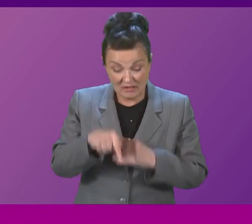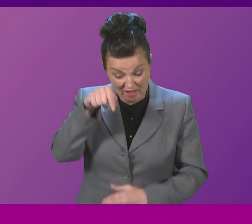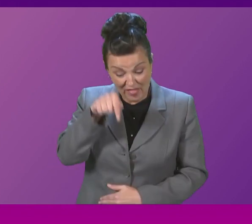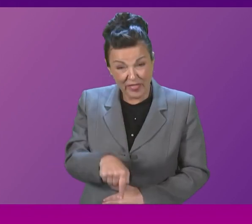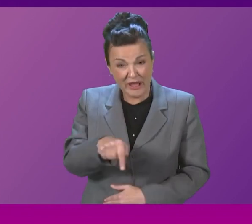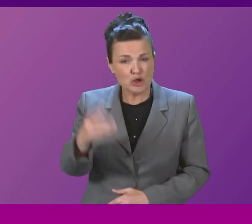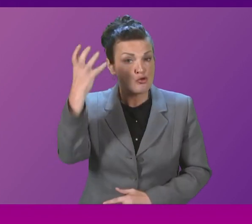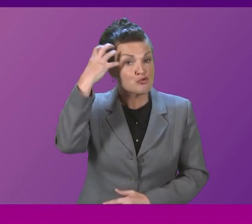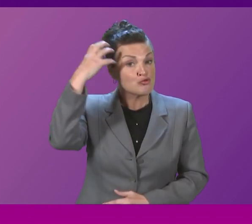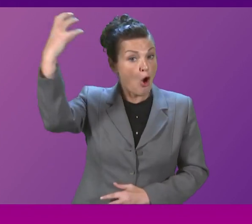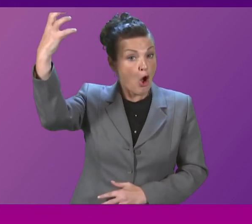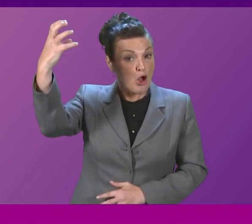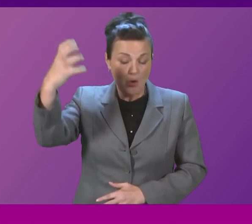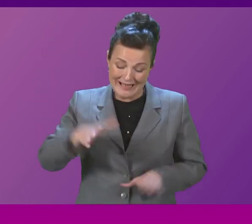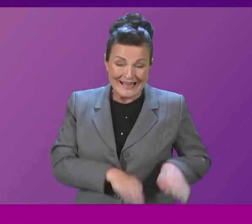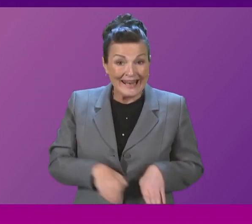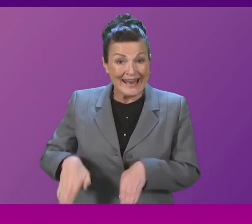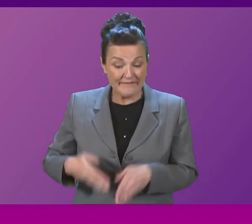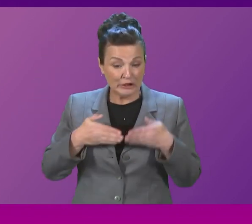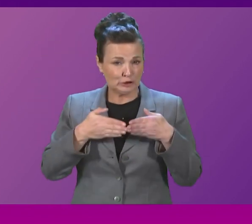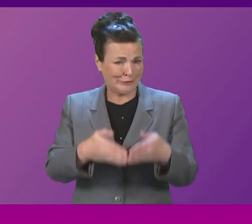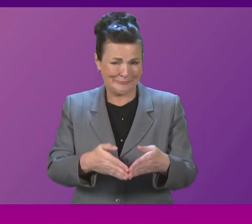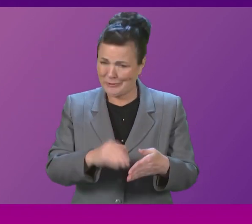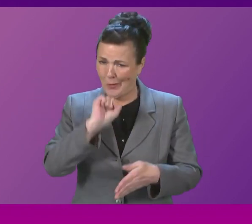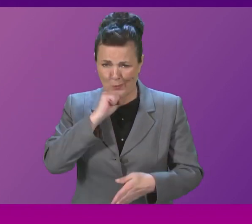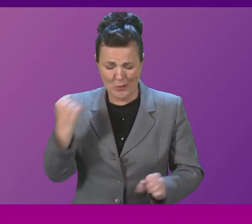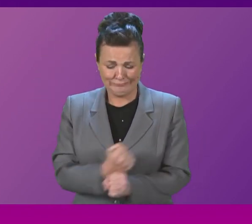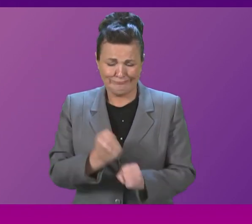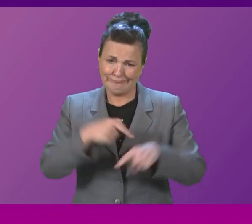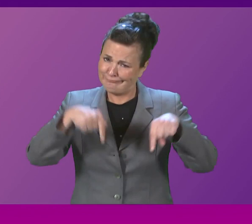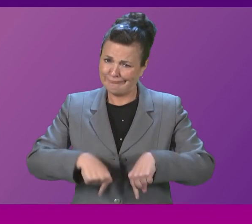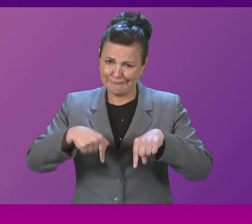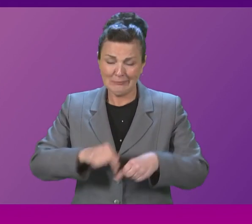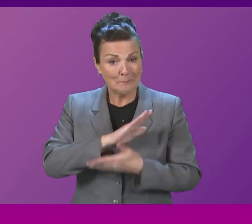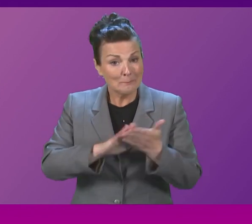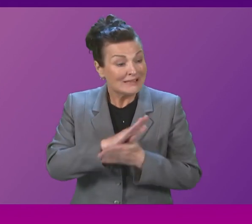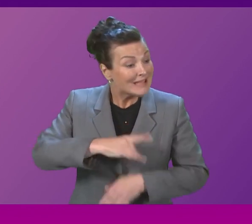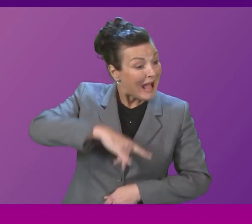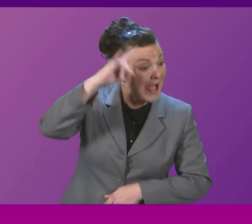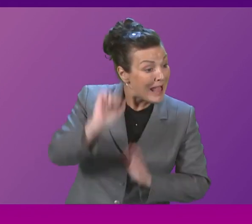Navy ships would almost certainly be built elsewhere and the highly skilled Scottish jobs lost.